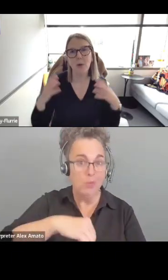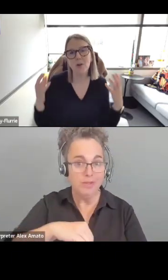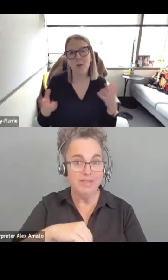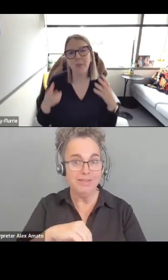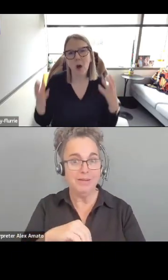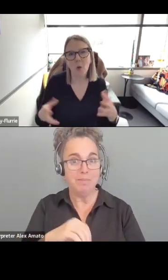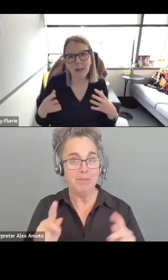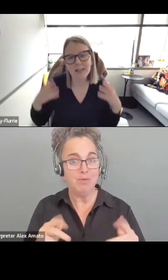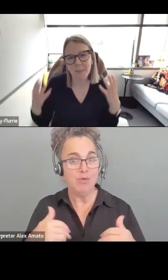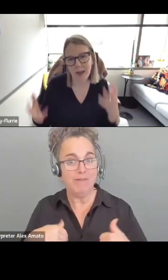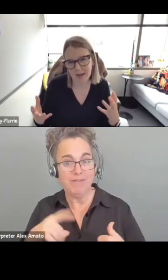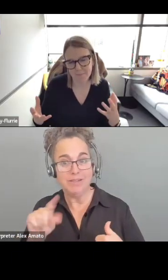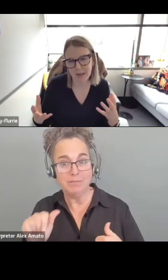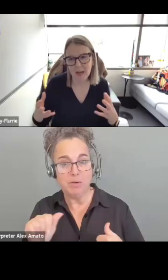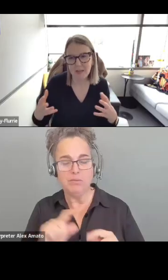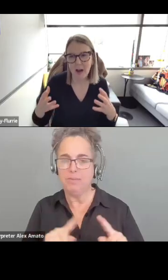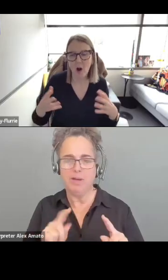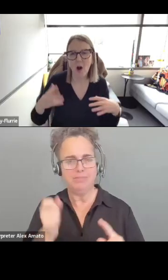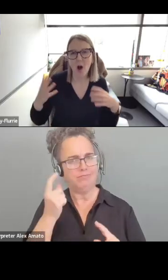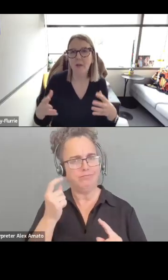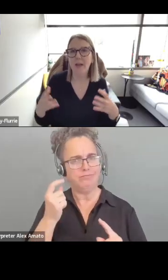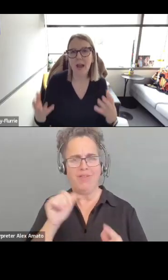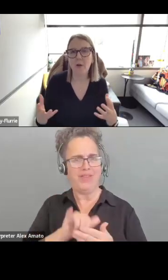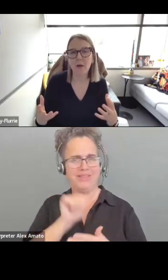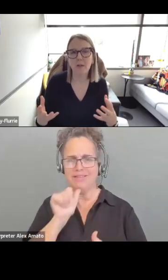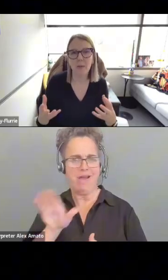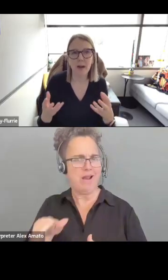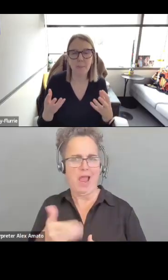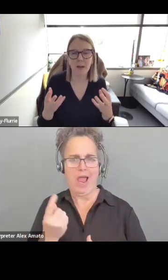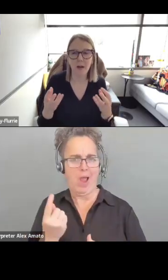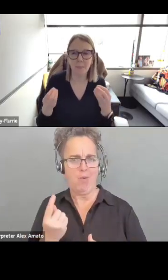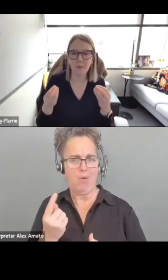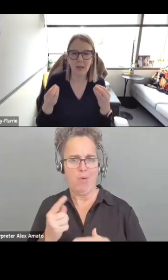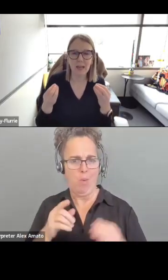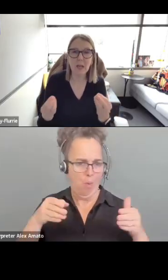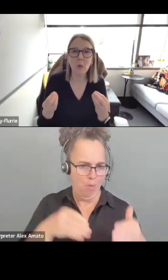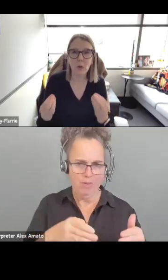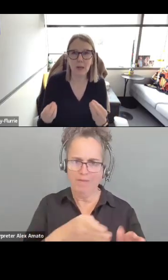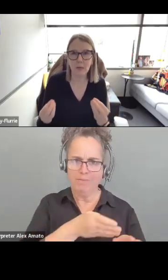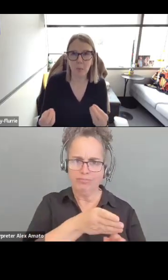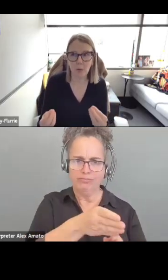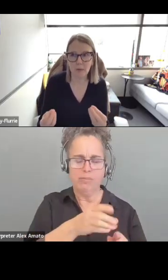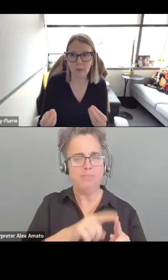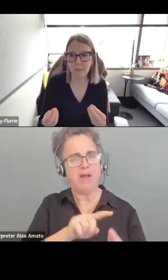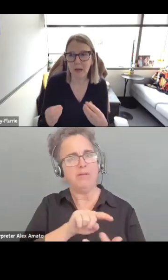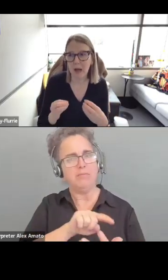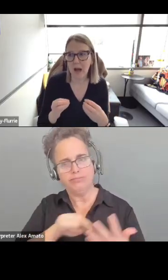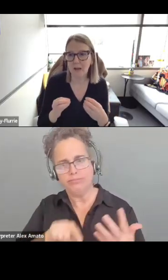But we are not the only domain. There are other areas where that becomes equally important.